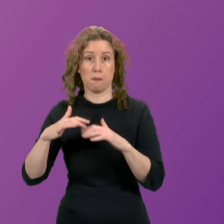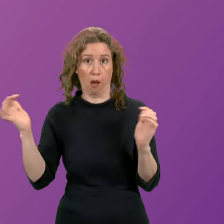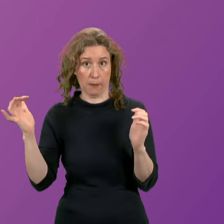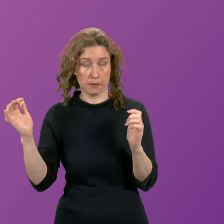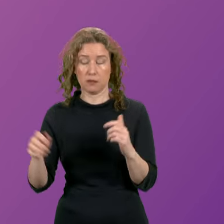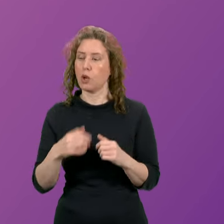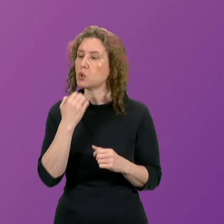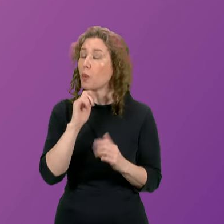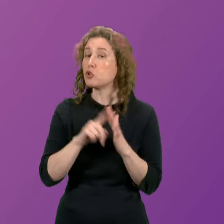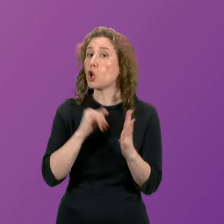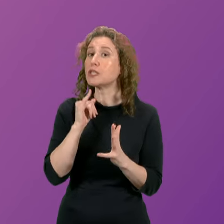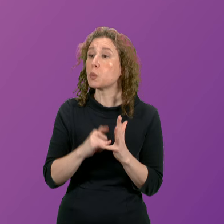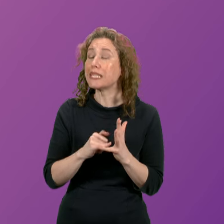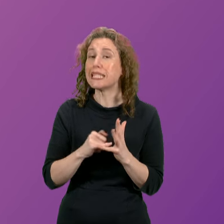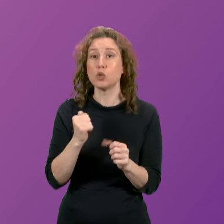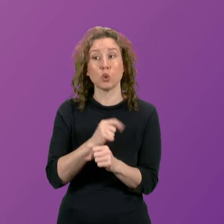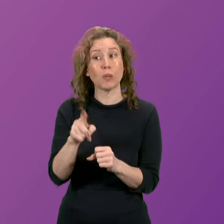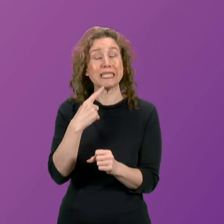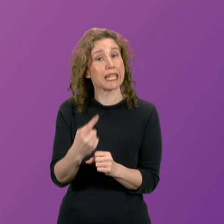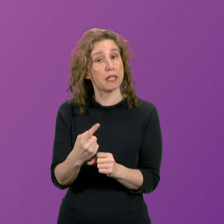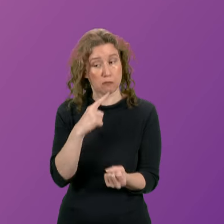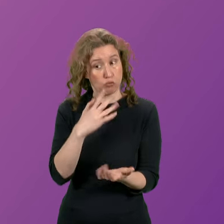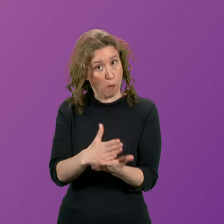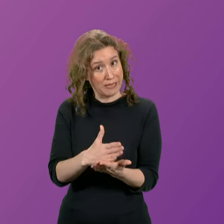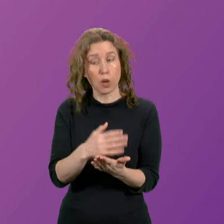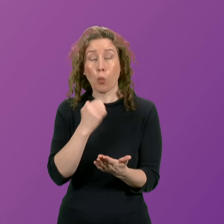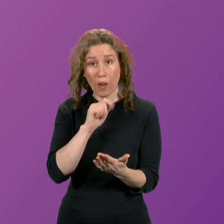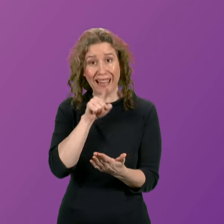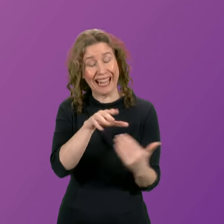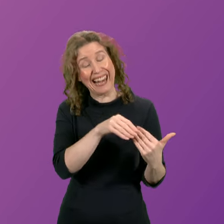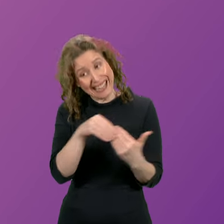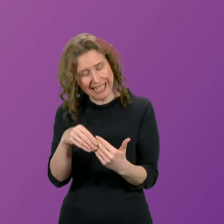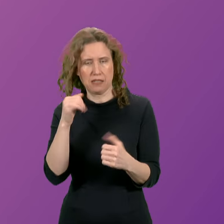Will John Swinney do what he promised he would and lead this Government on behalf